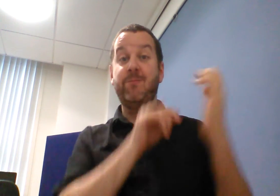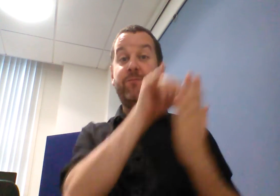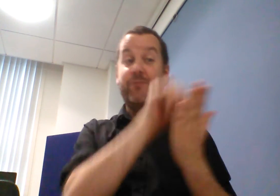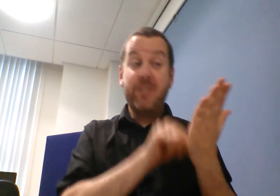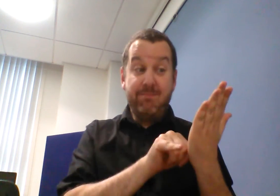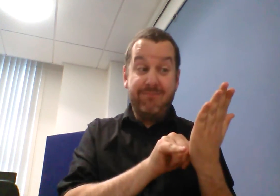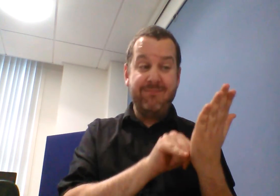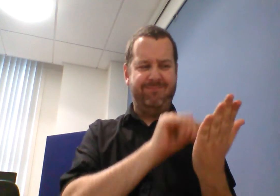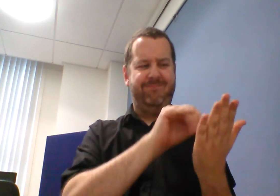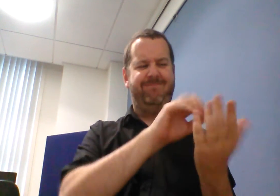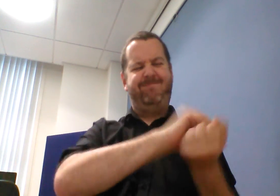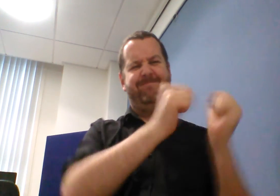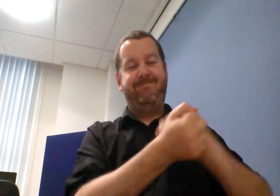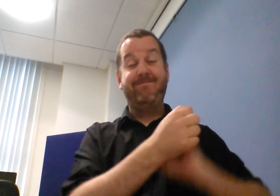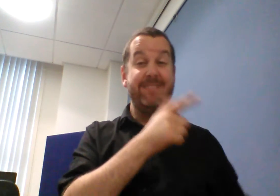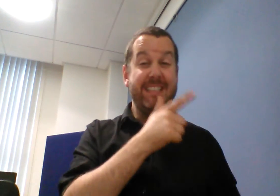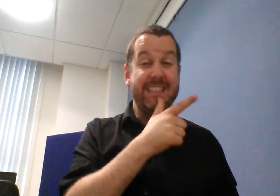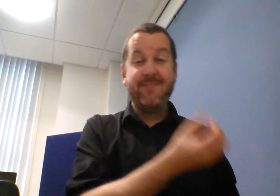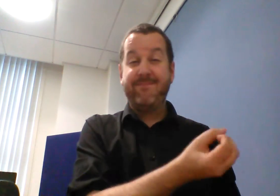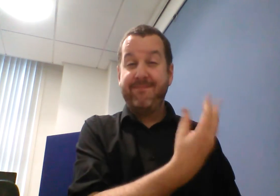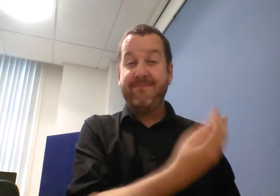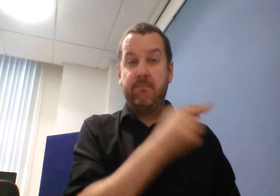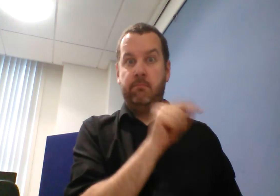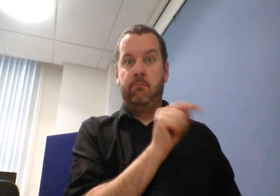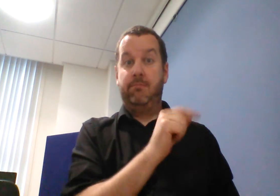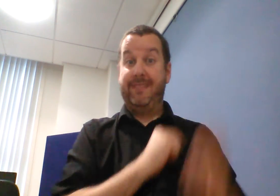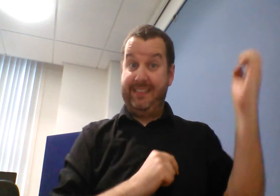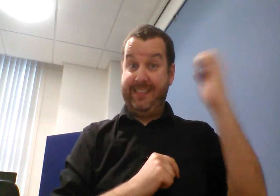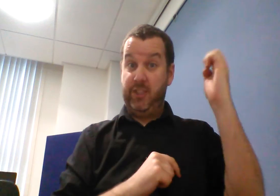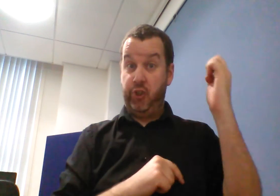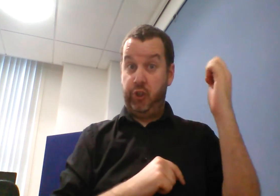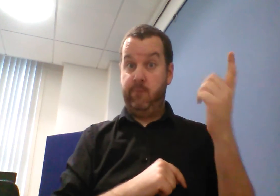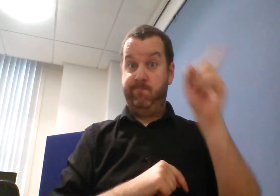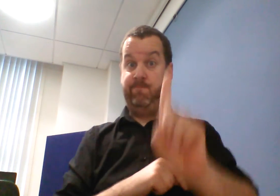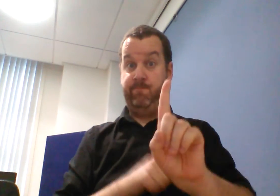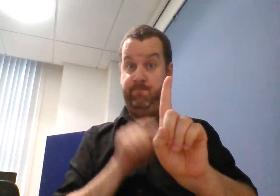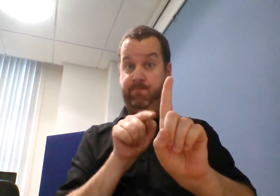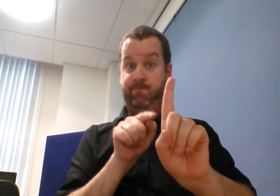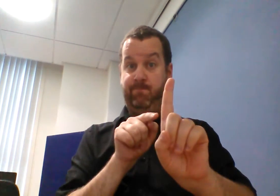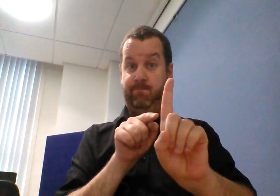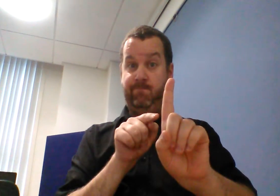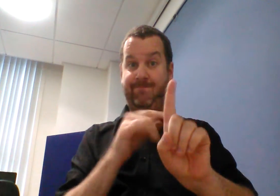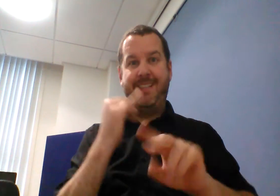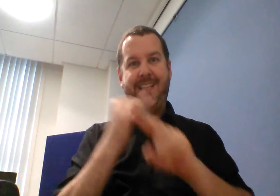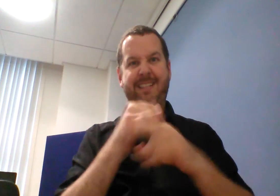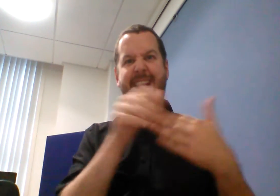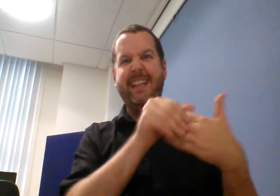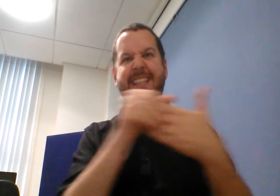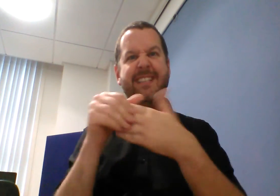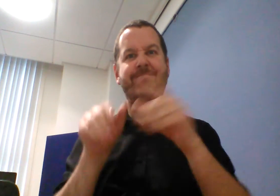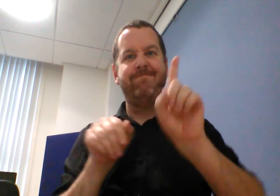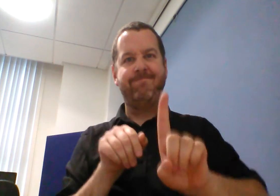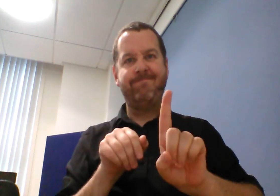The English script, transferred to an audio form, was in front, taking the lead.